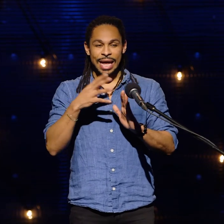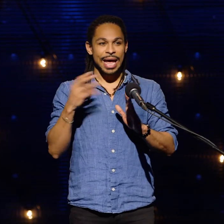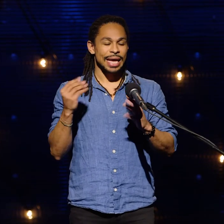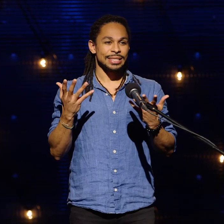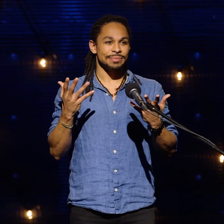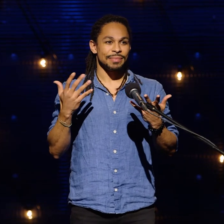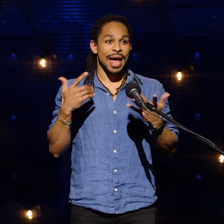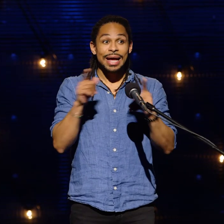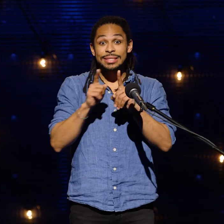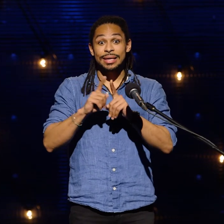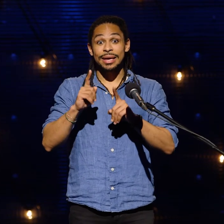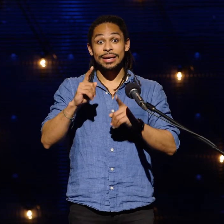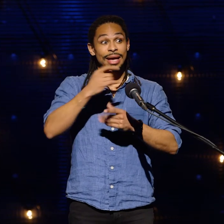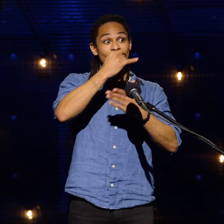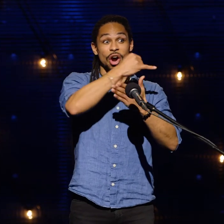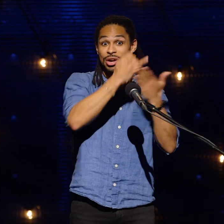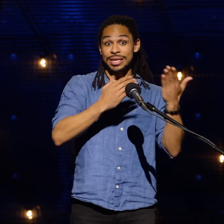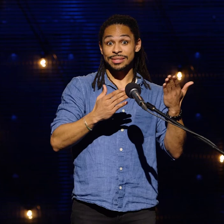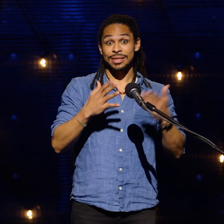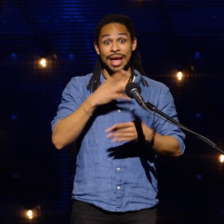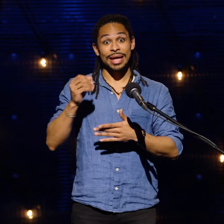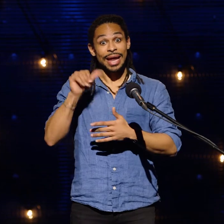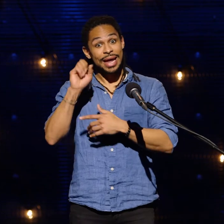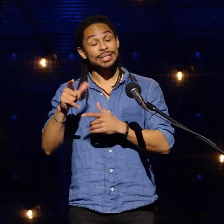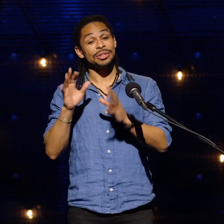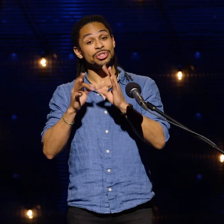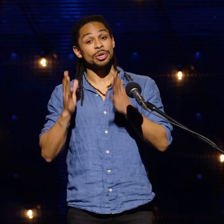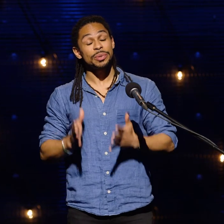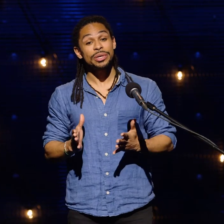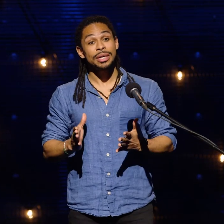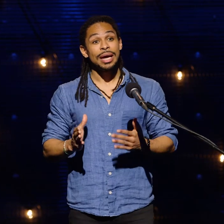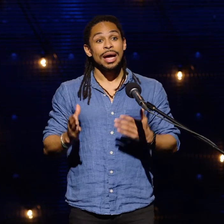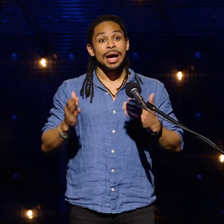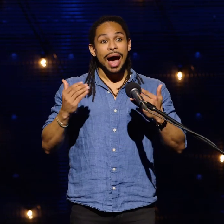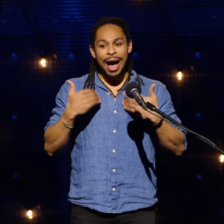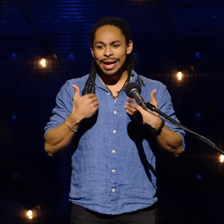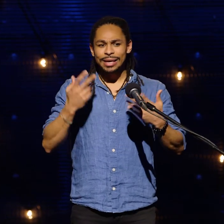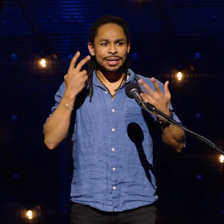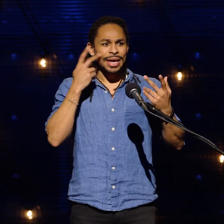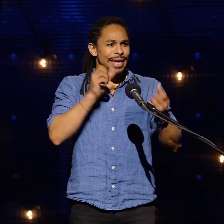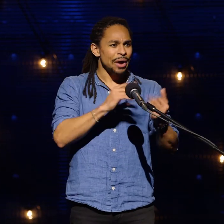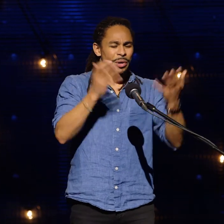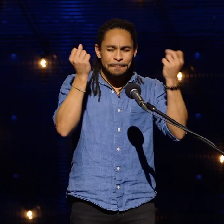And as an artist and ASL interpreter, I encounter